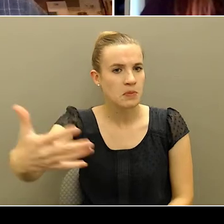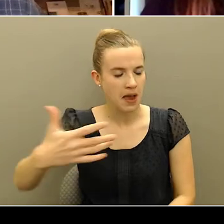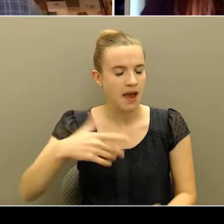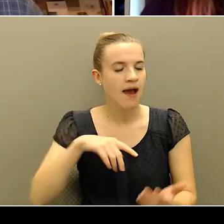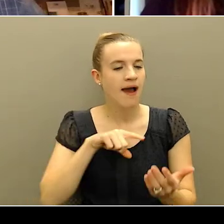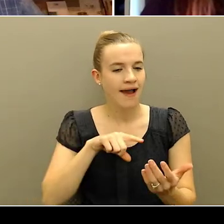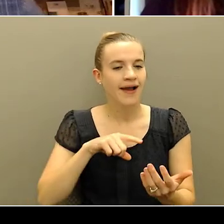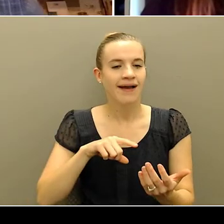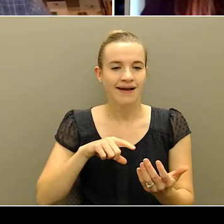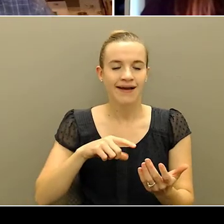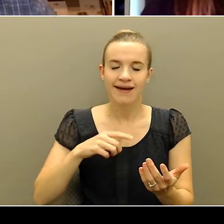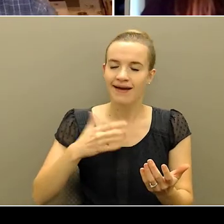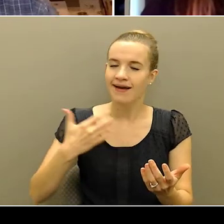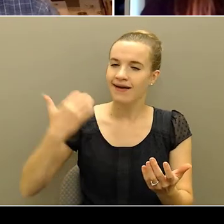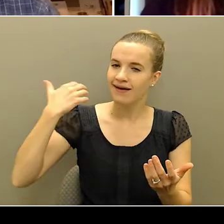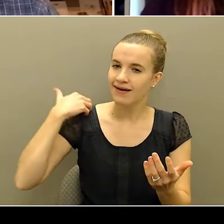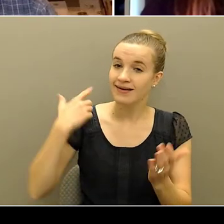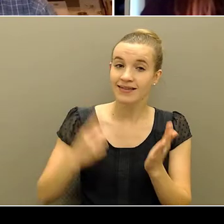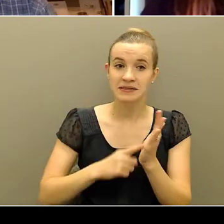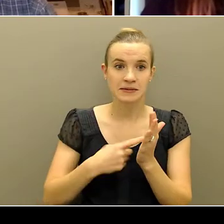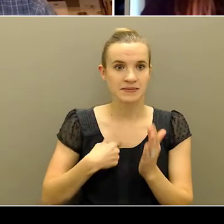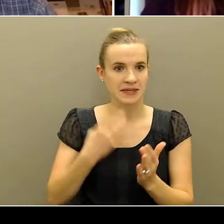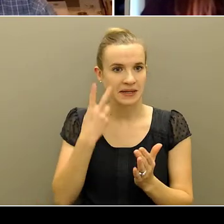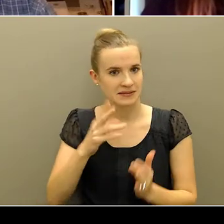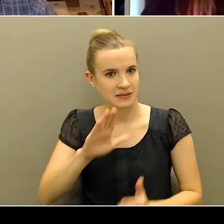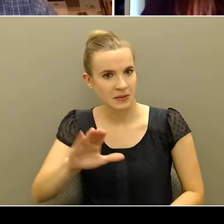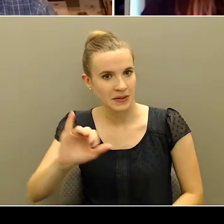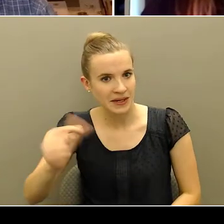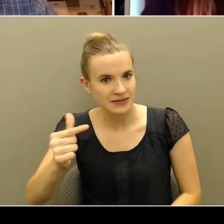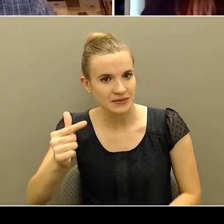something on your Instagram, you know, account that makes me think I should